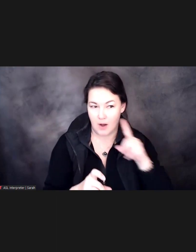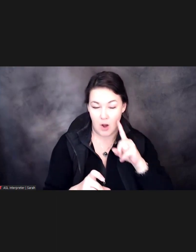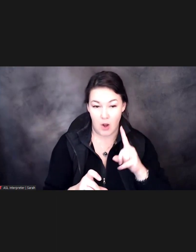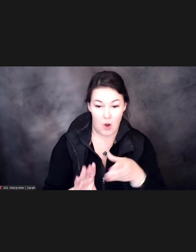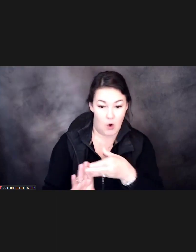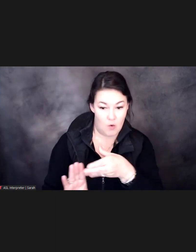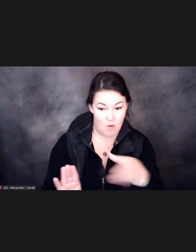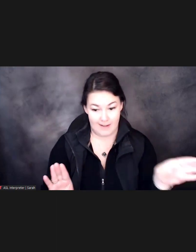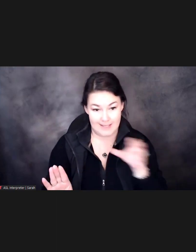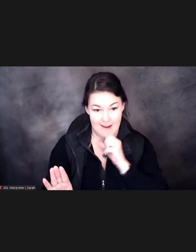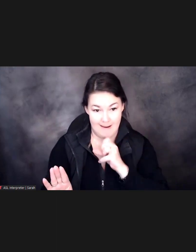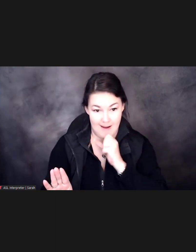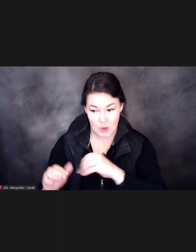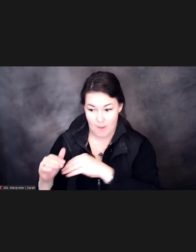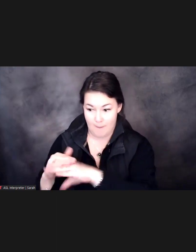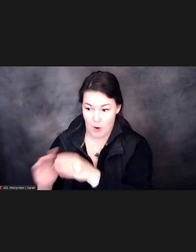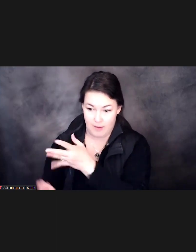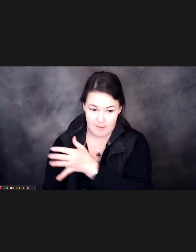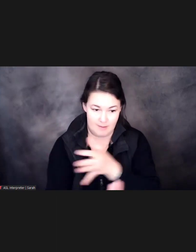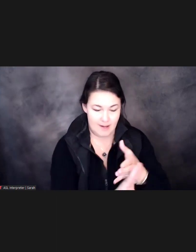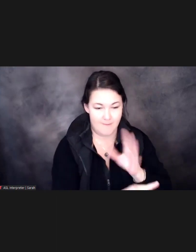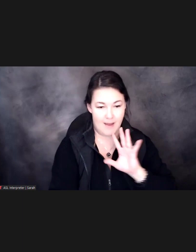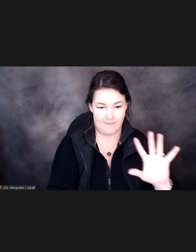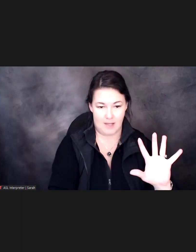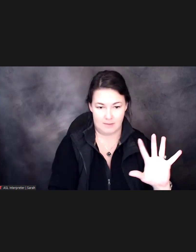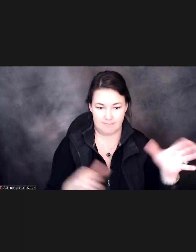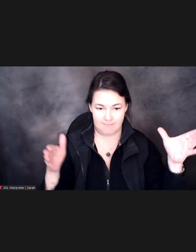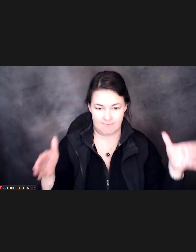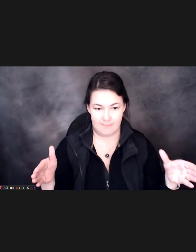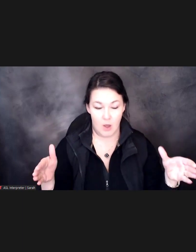age spectrum birth to 5 years of age, and we're going to start off